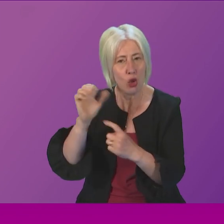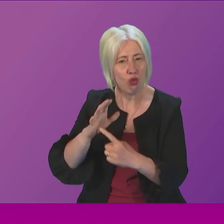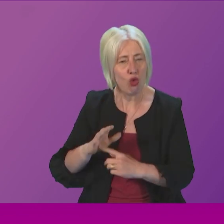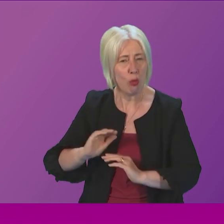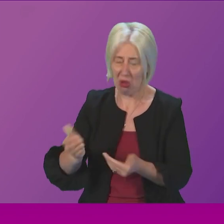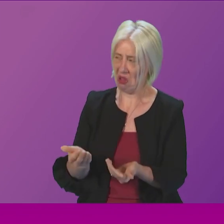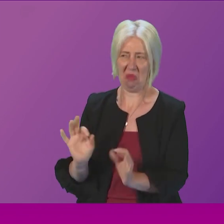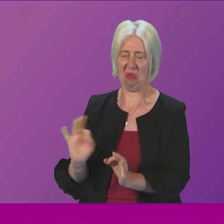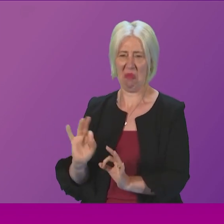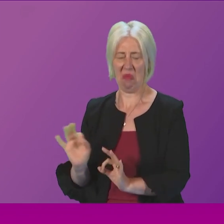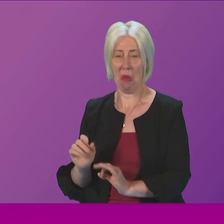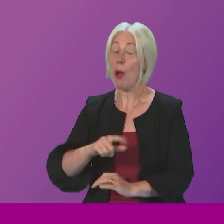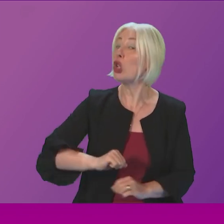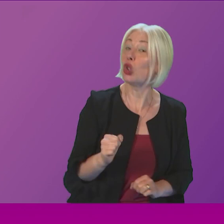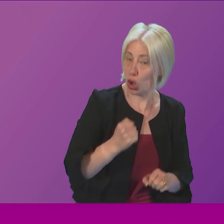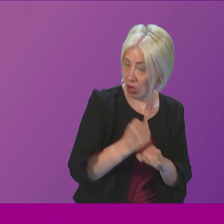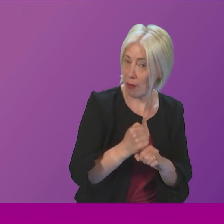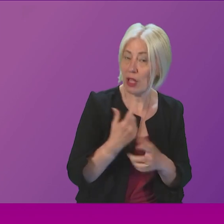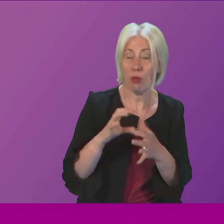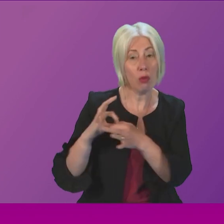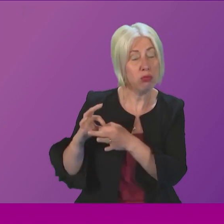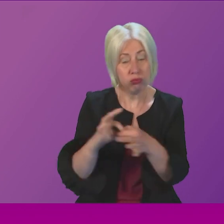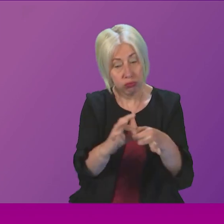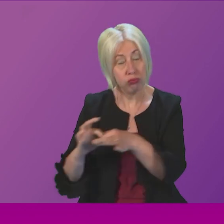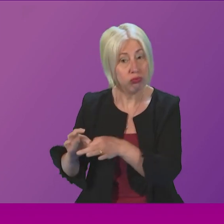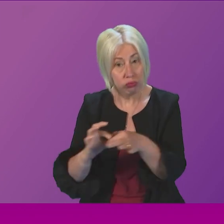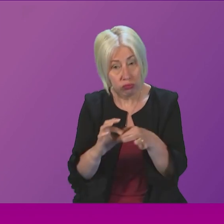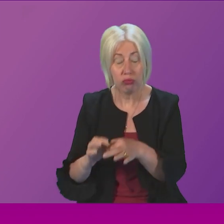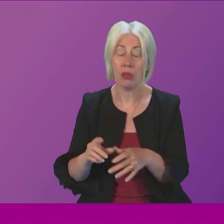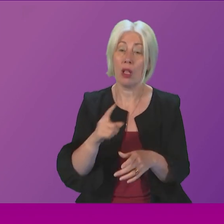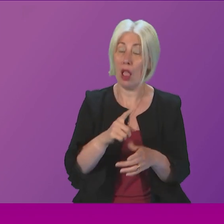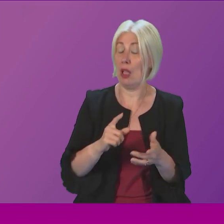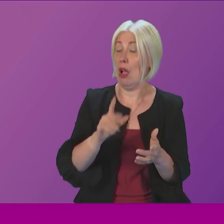Scottish Government officials continue to engage with counterparts across the UK to